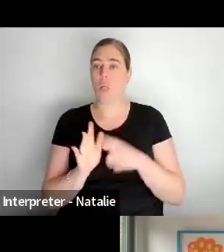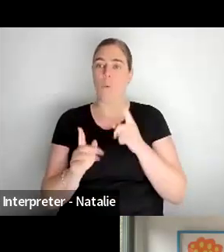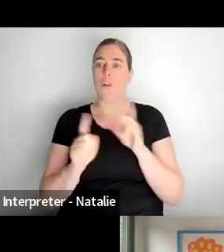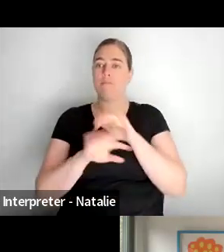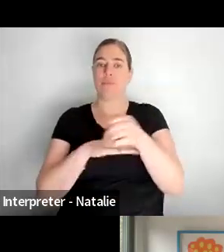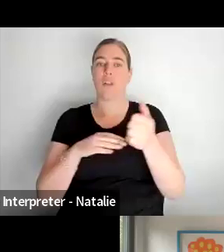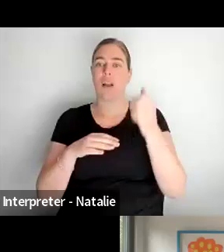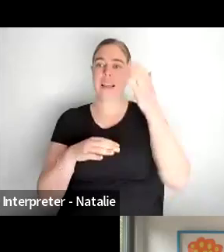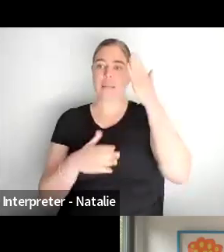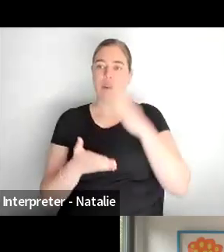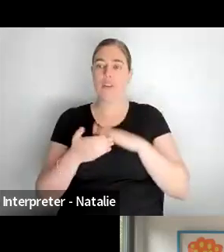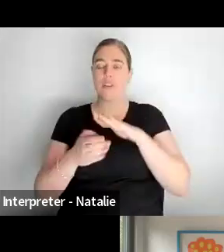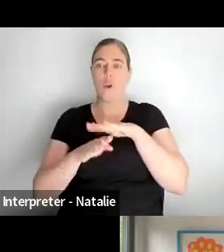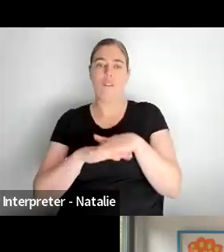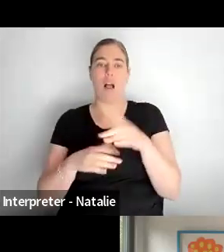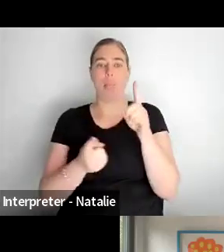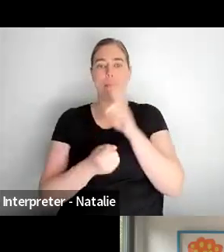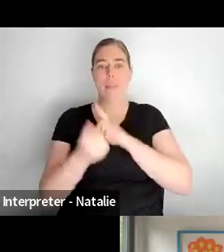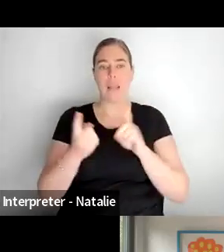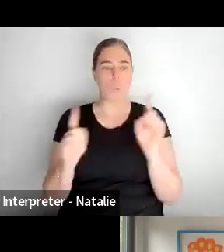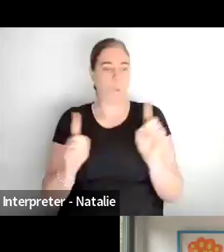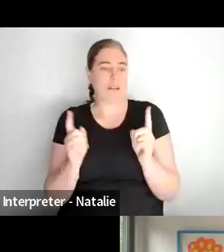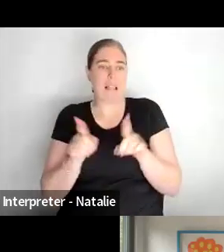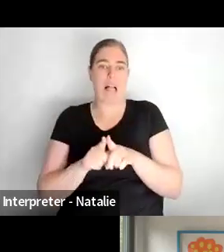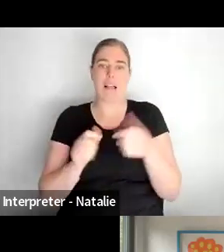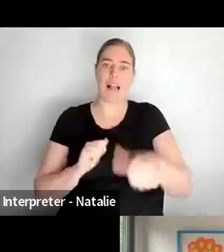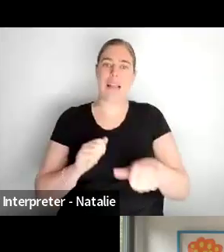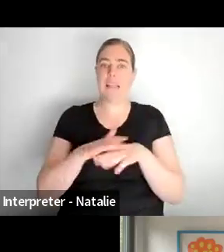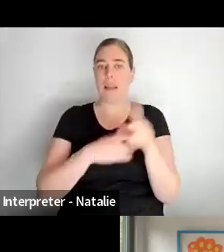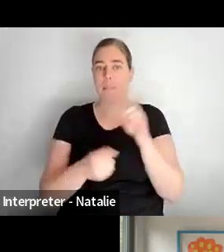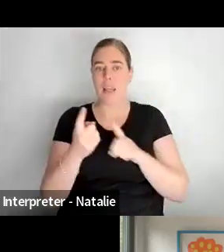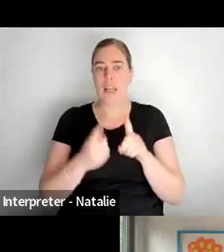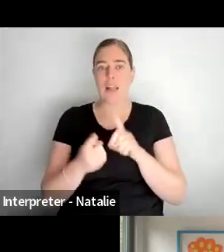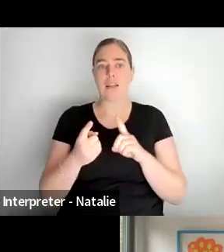of being in the meetings? How they work, how people -- whether people have disagreed, any